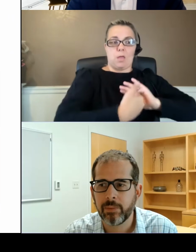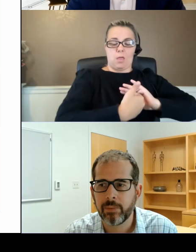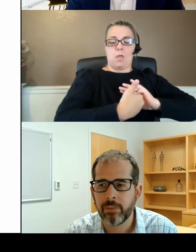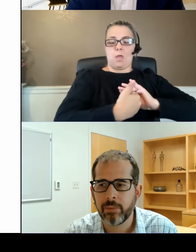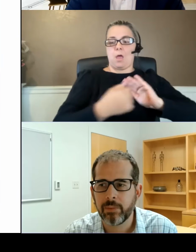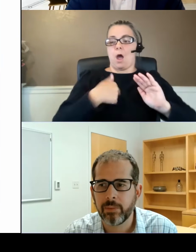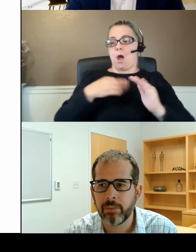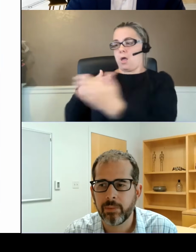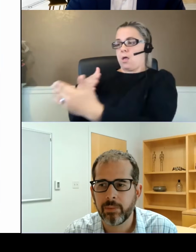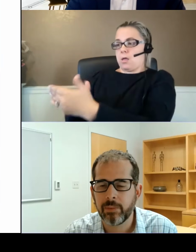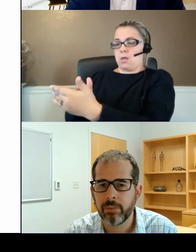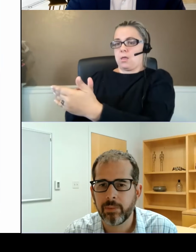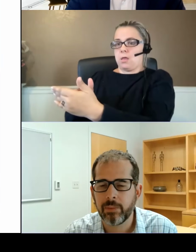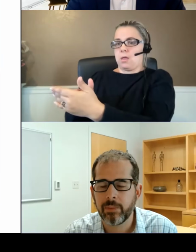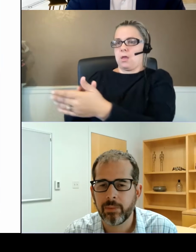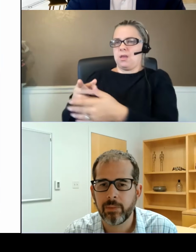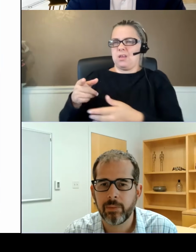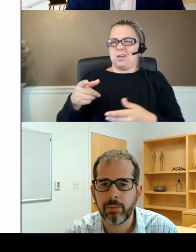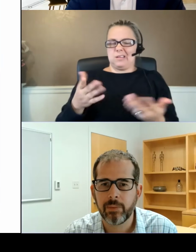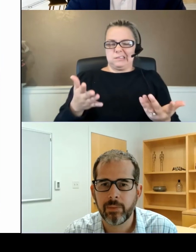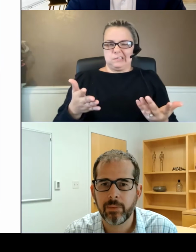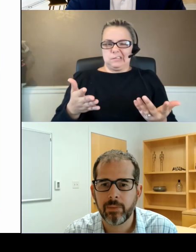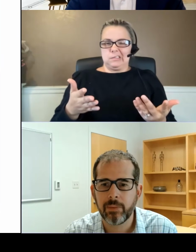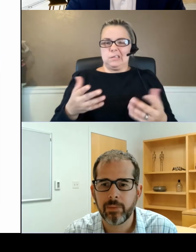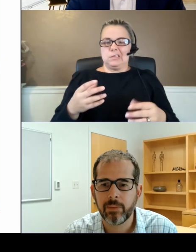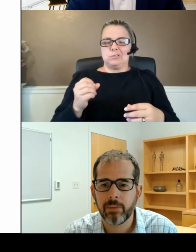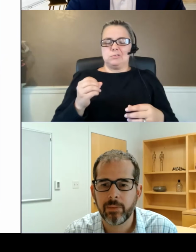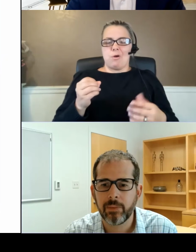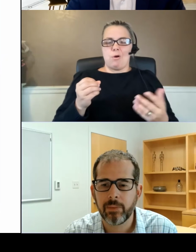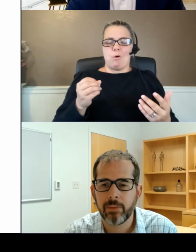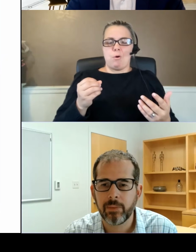you're explaining, you're losing, you know? So the better thing I think that I would be asking